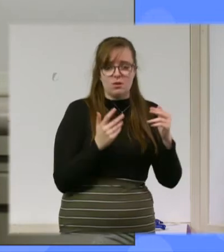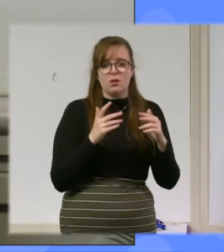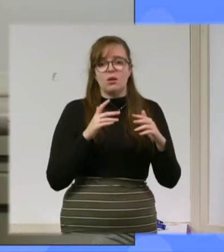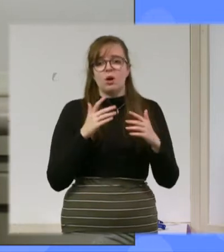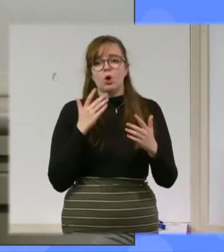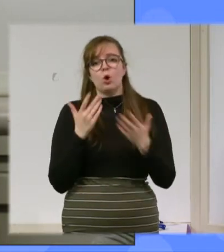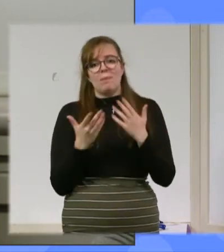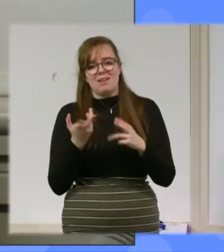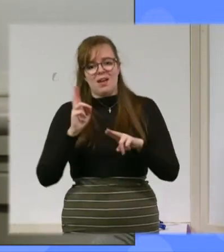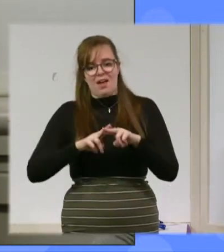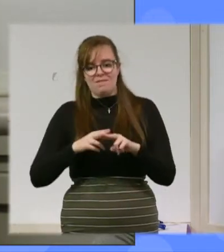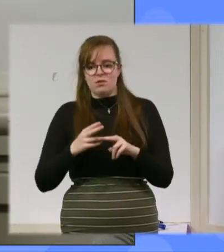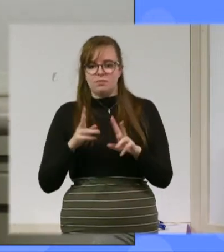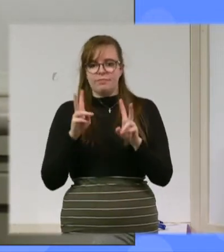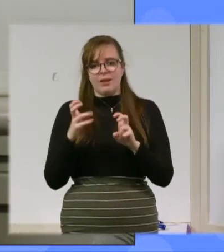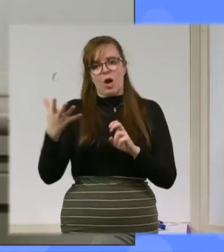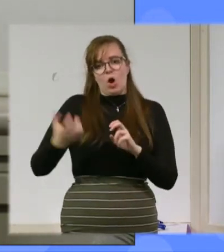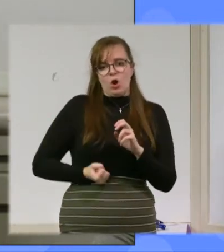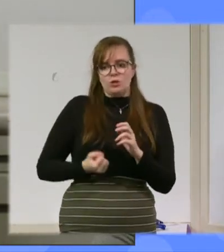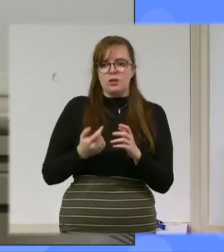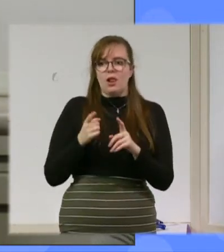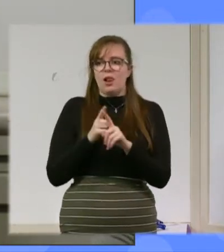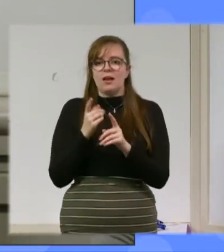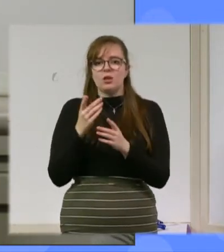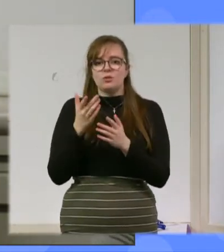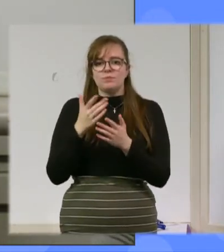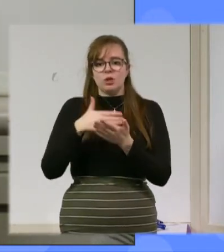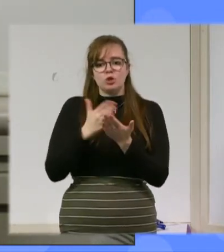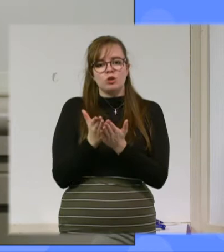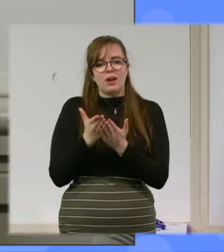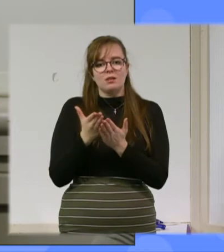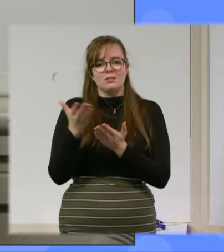called on earned income through things like share dividends and wealth and so